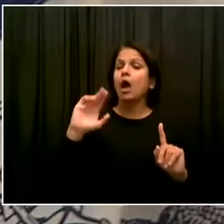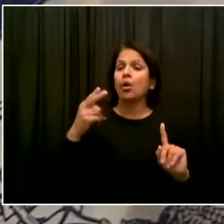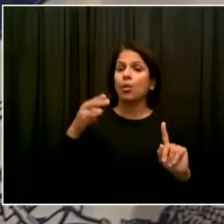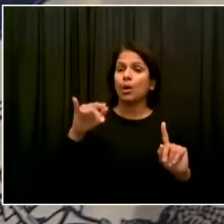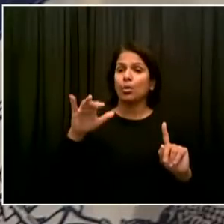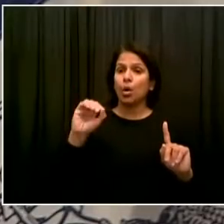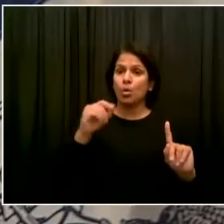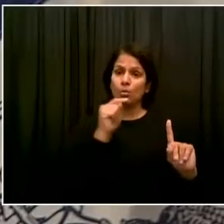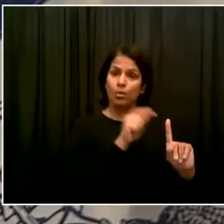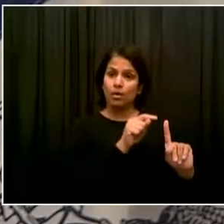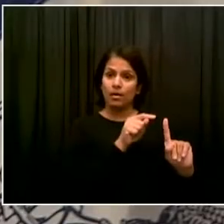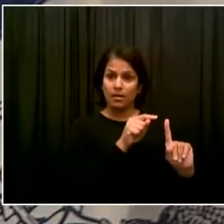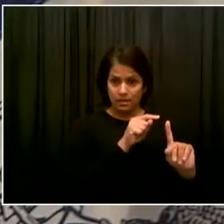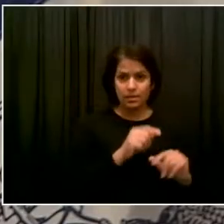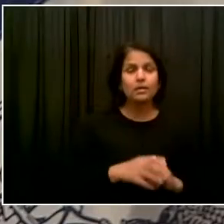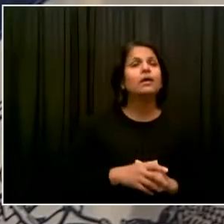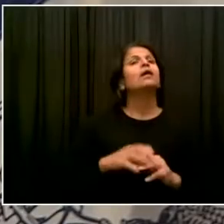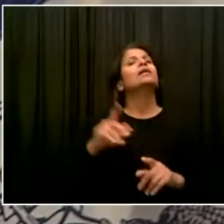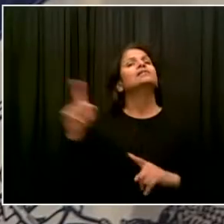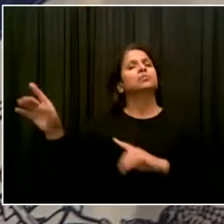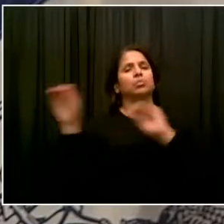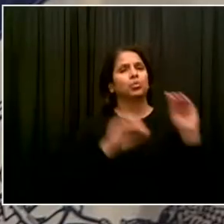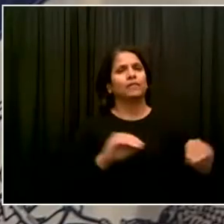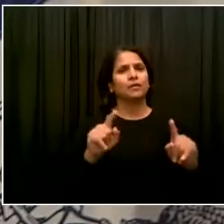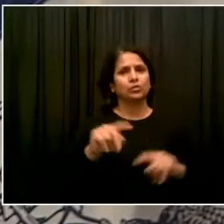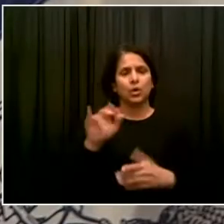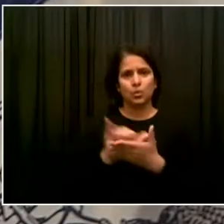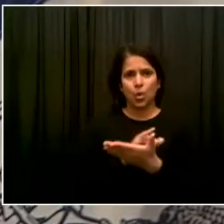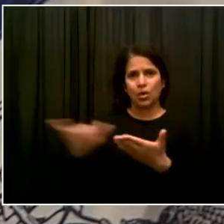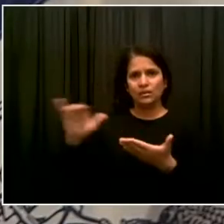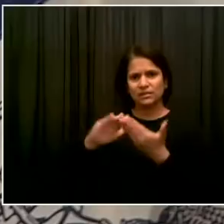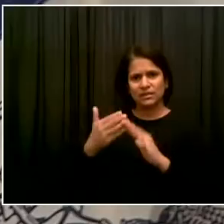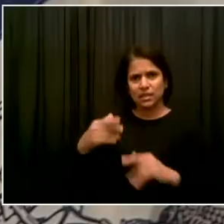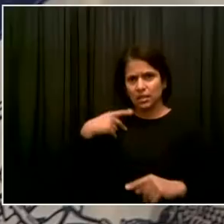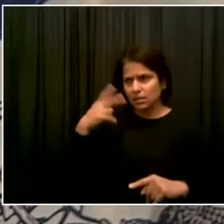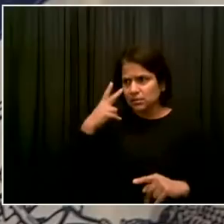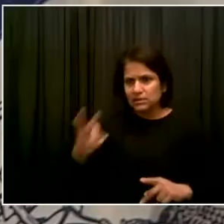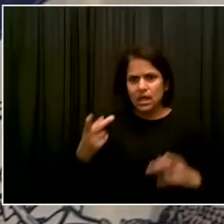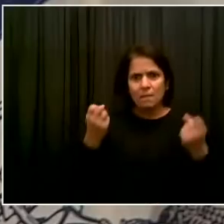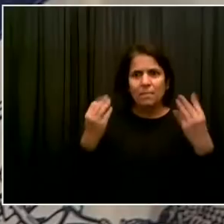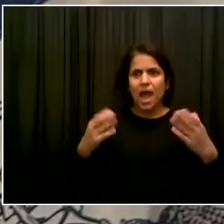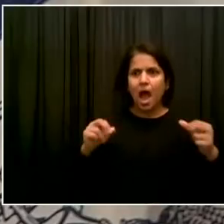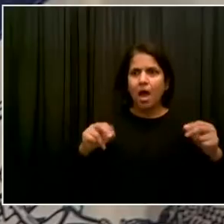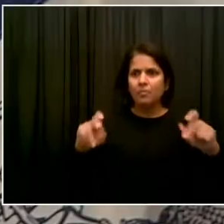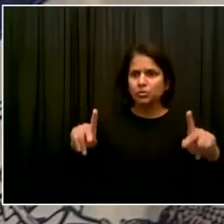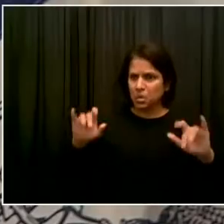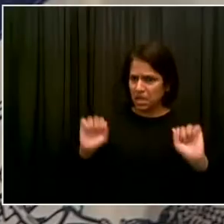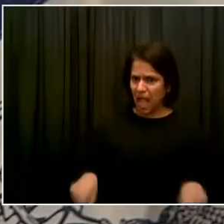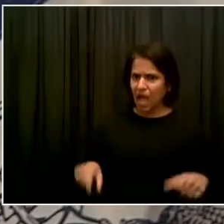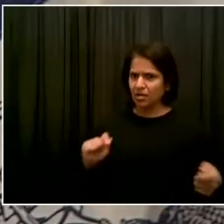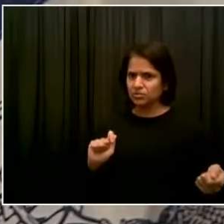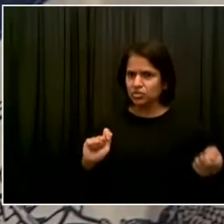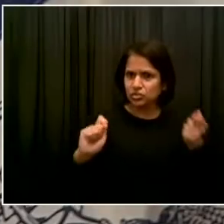DID NOT HAPPEN TO BE BORN HERE AND WAS BORN IN TOLEDO, OHIO. SHE CAME TO NEW YORK CITY LIKE SO MANY OTHERS